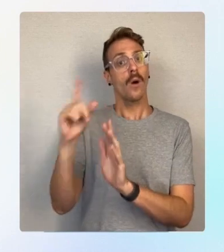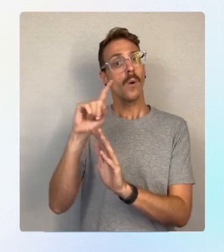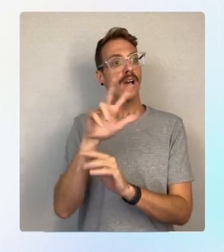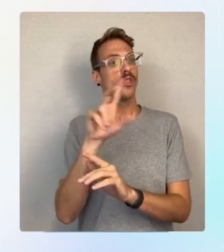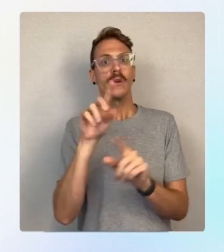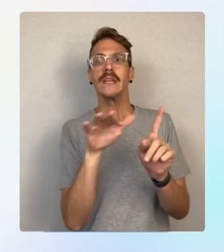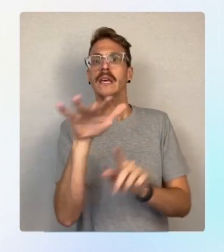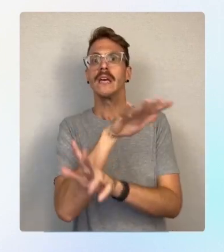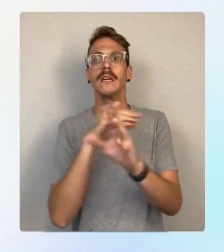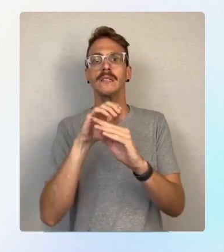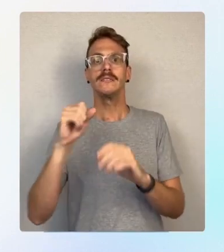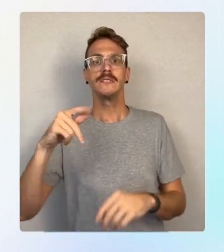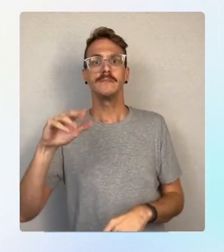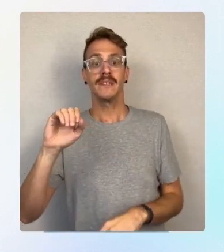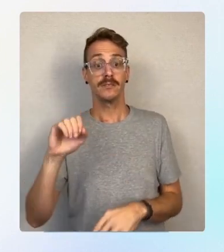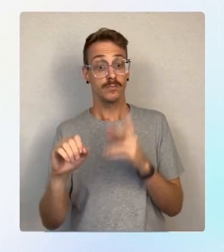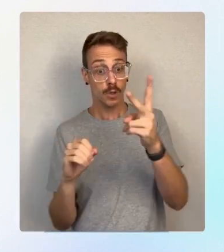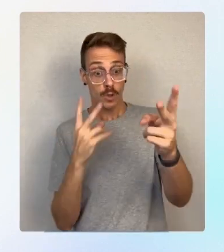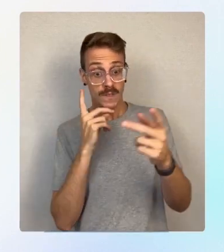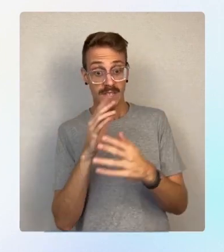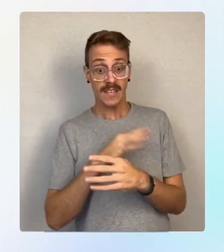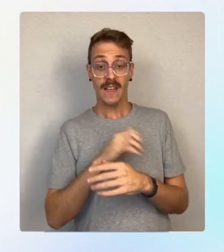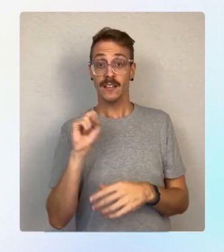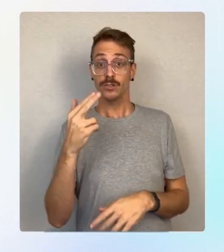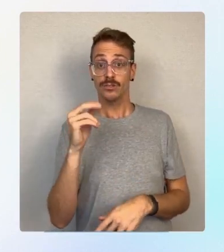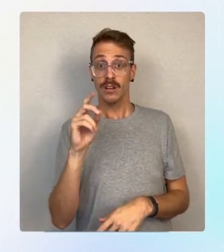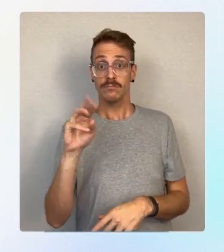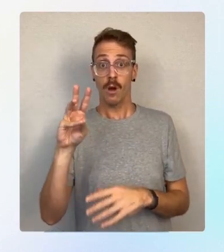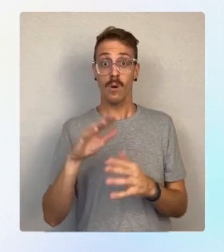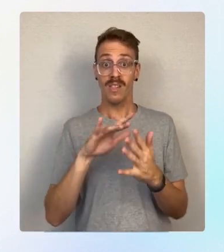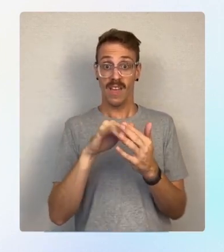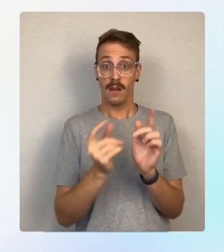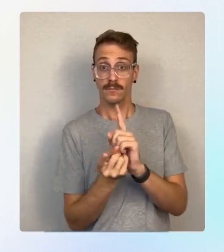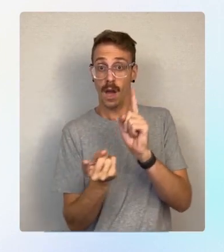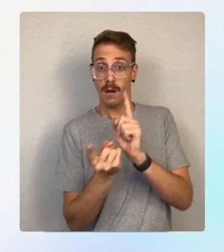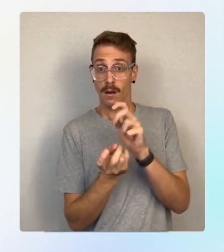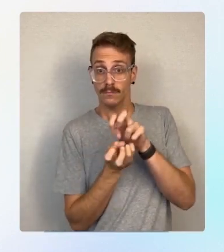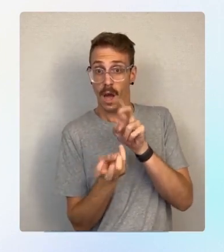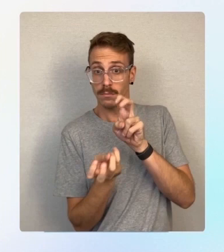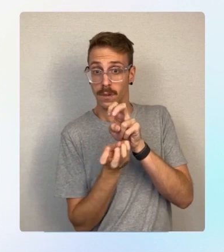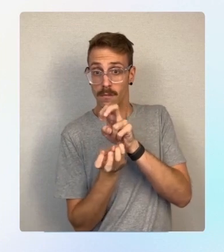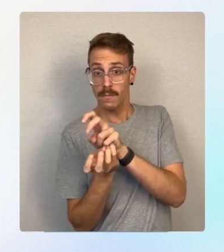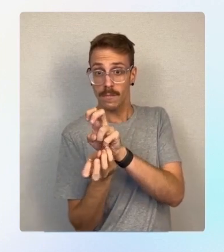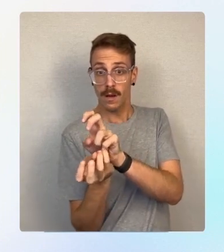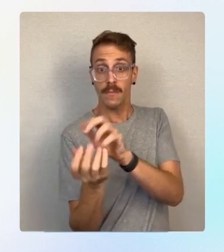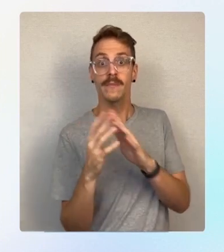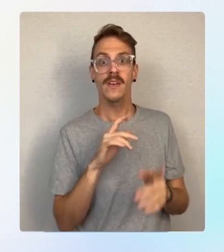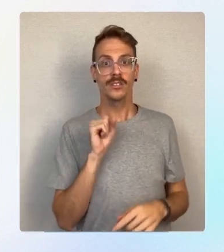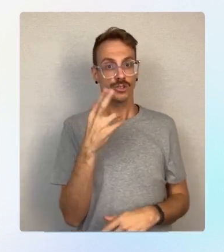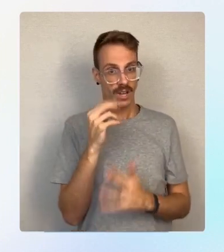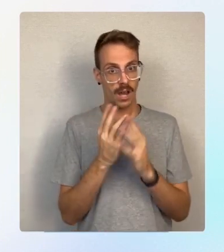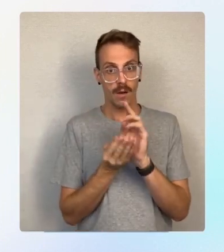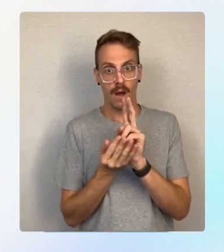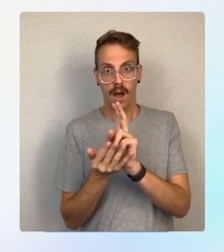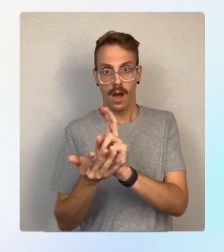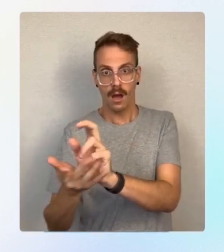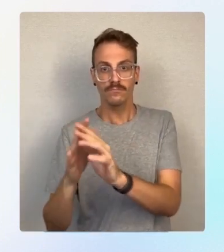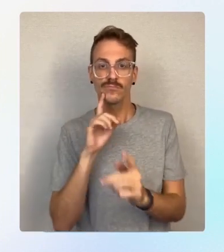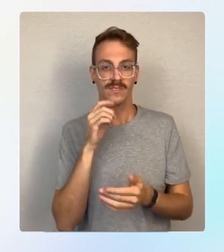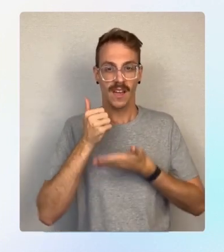And see that little blob shadow here? Shadows are super important cues for humans. They add depth and a sense of realism.